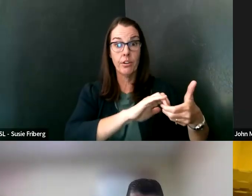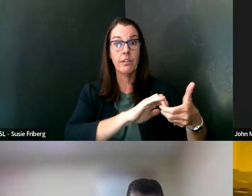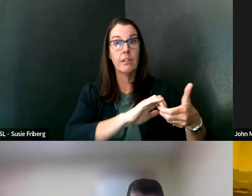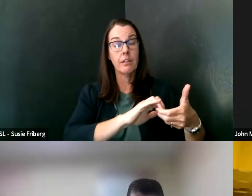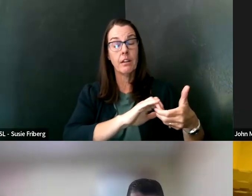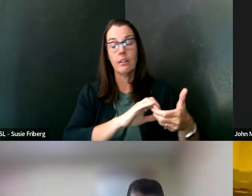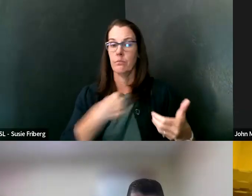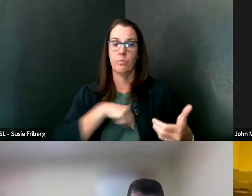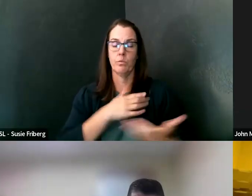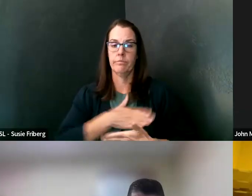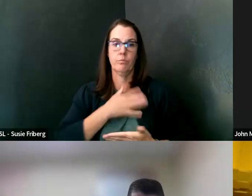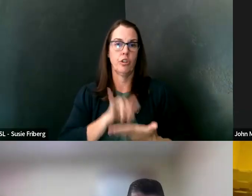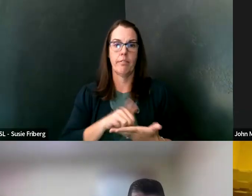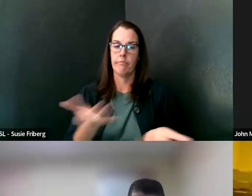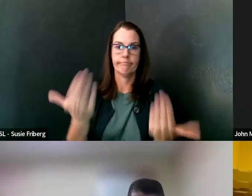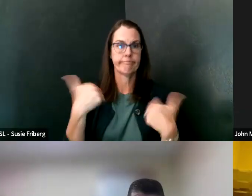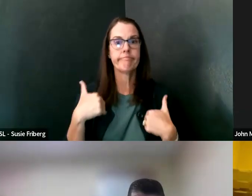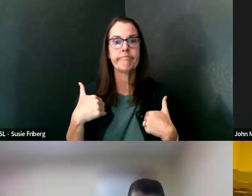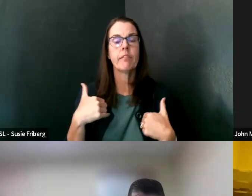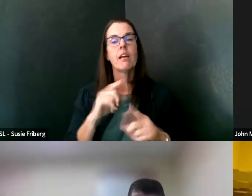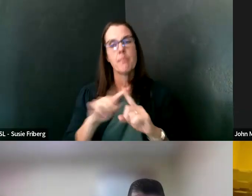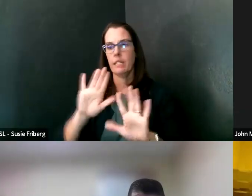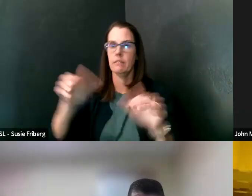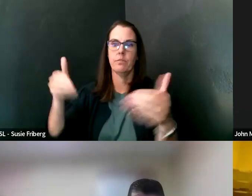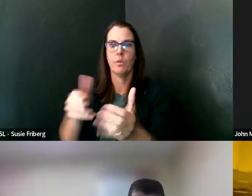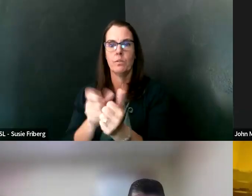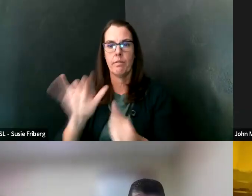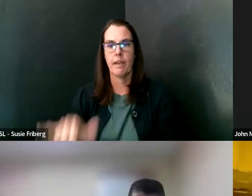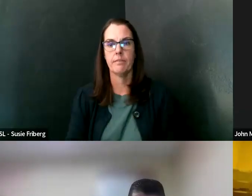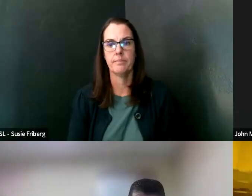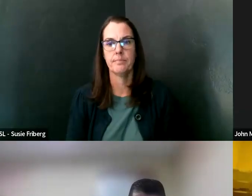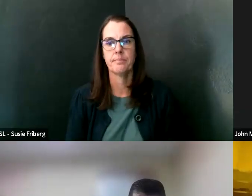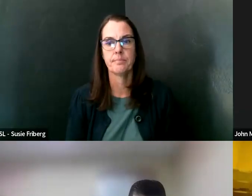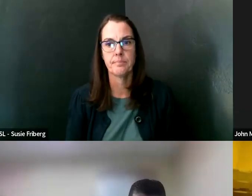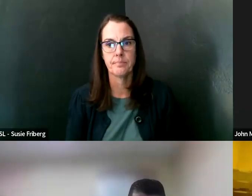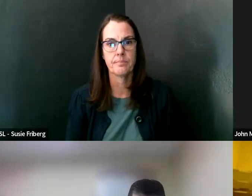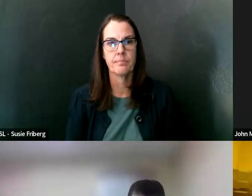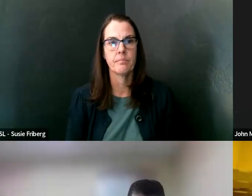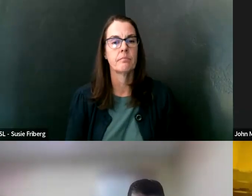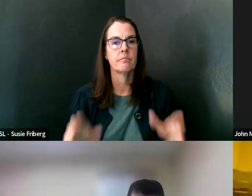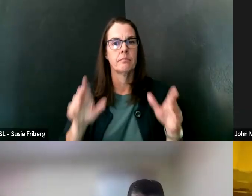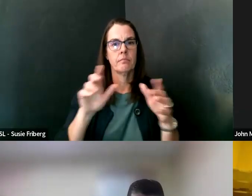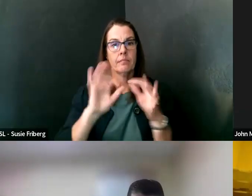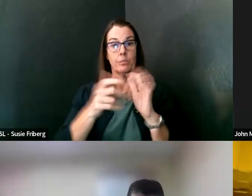embrace that. Um and he is he is very focused on that. Thank you. Thank you. Thank you very much.